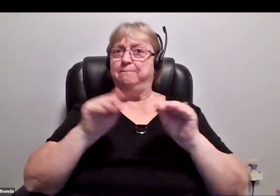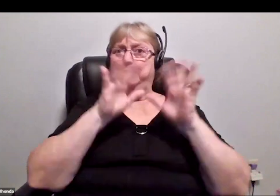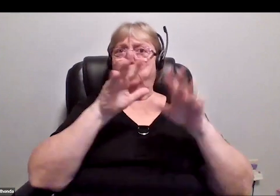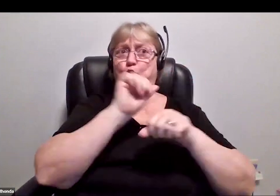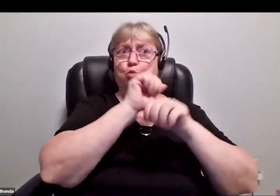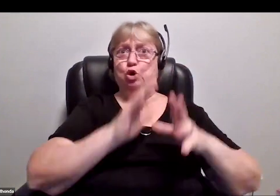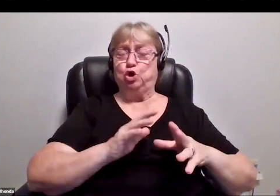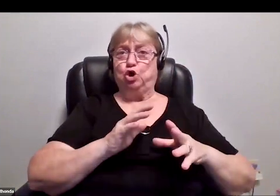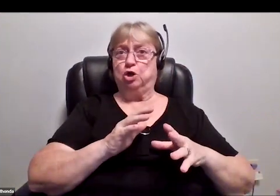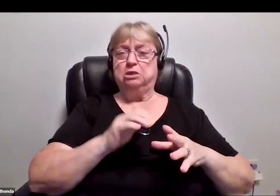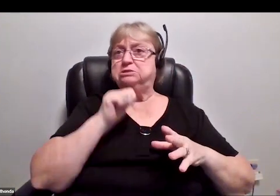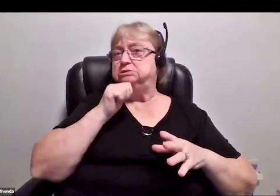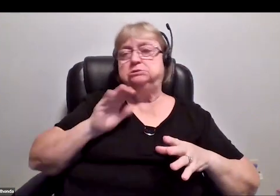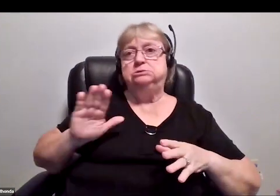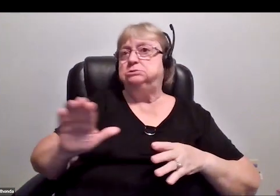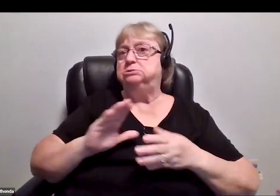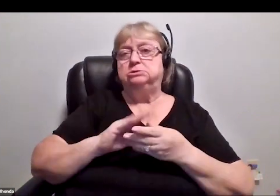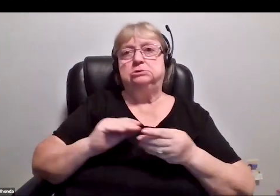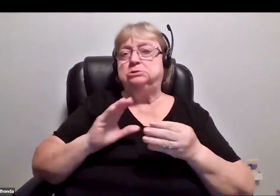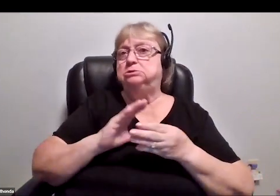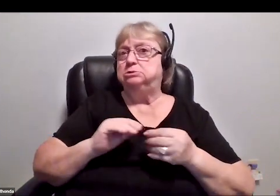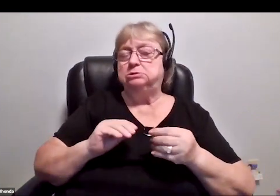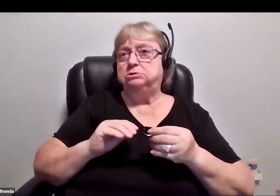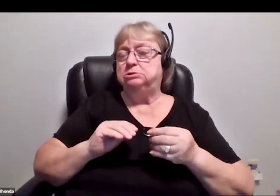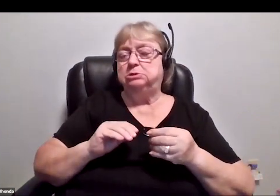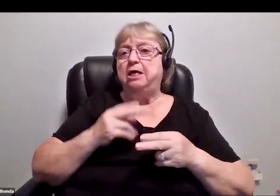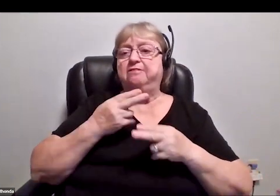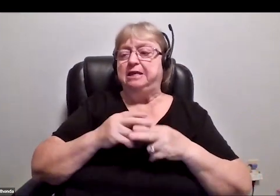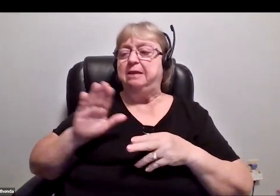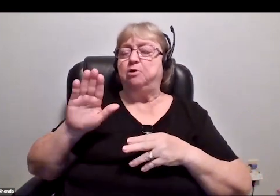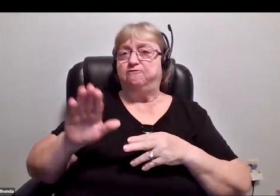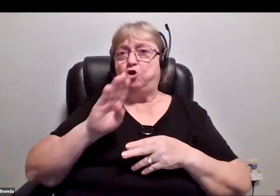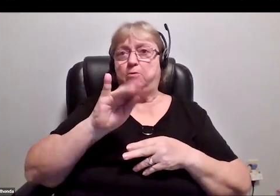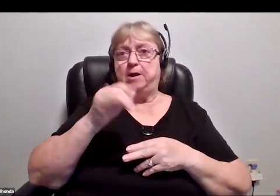in her own story. The literal name of her biography praises